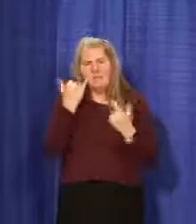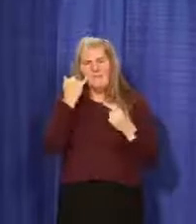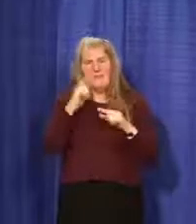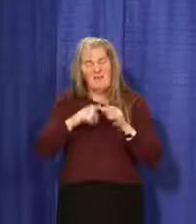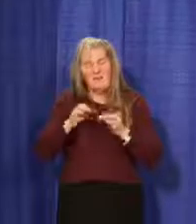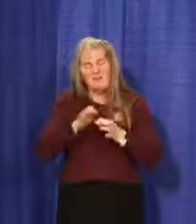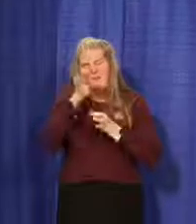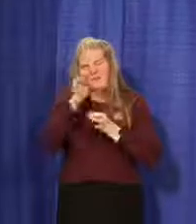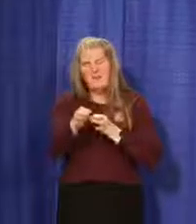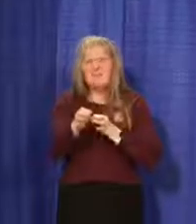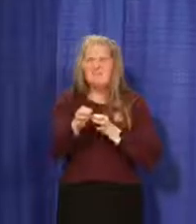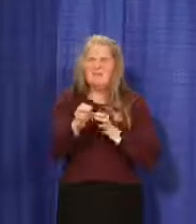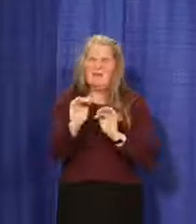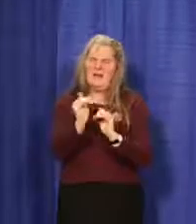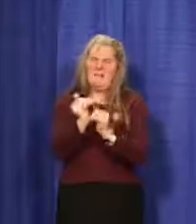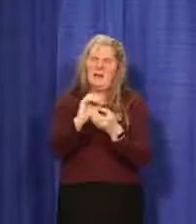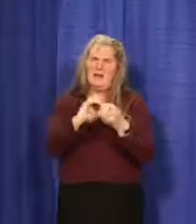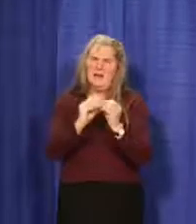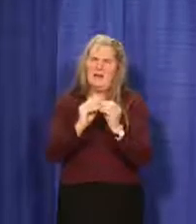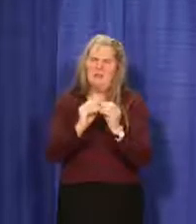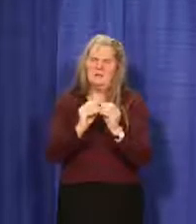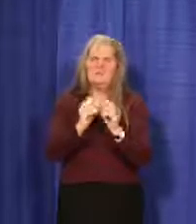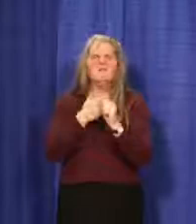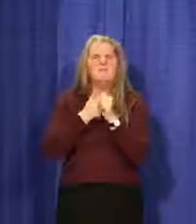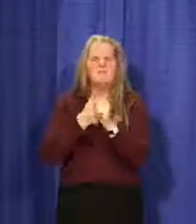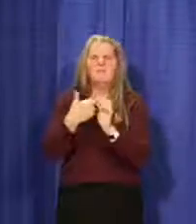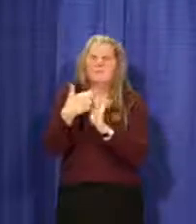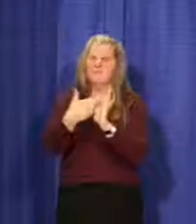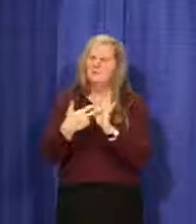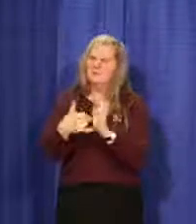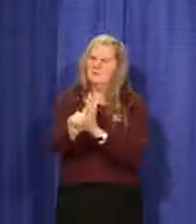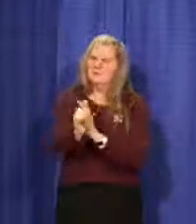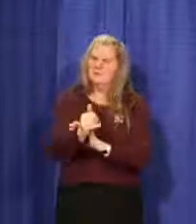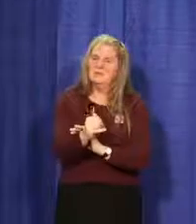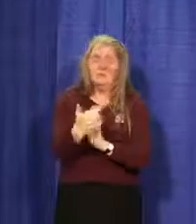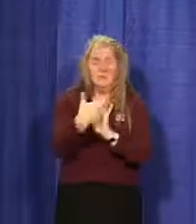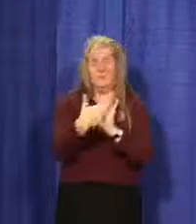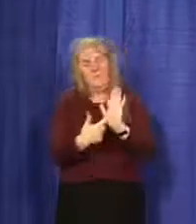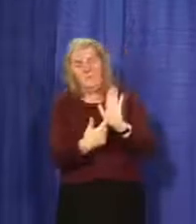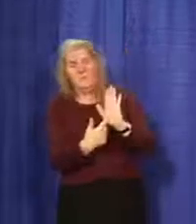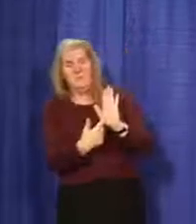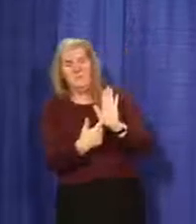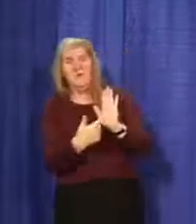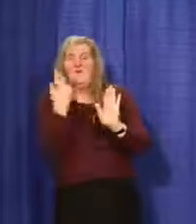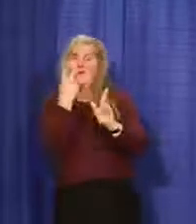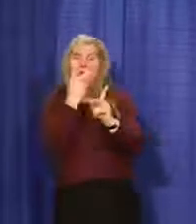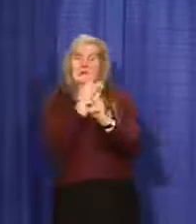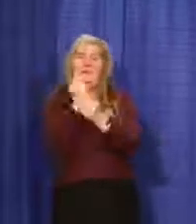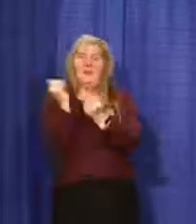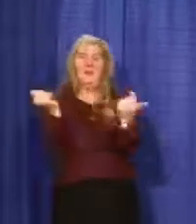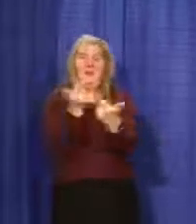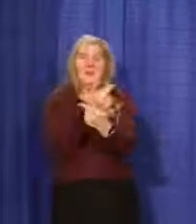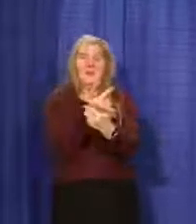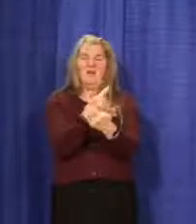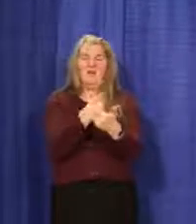deferred, keep it small and respect the guidelines. They are there so that we can all be protected, most